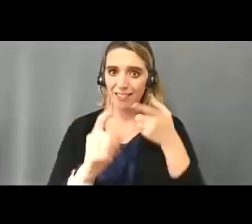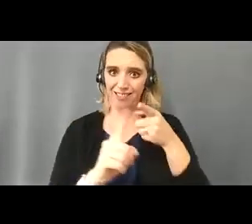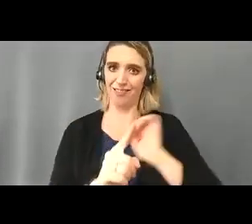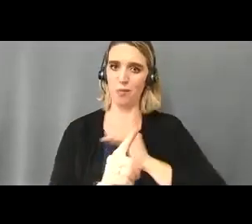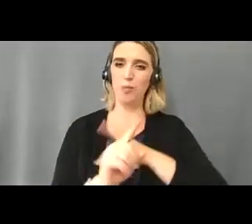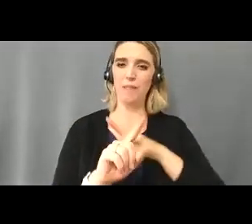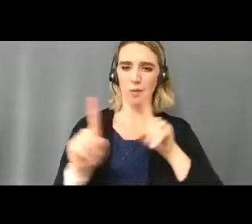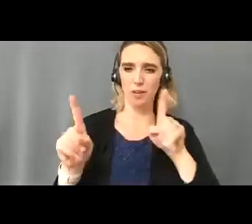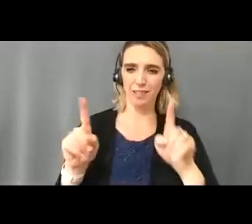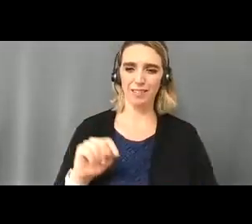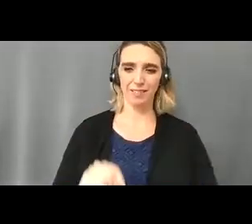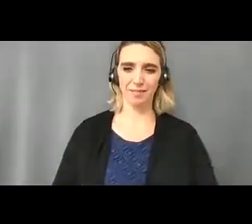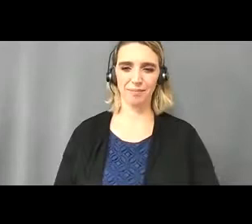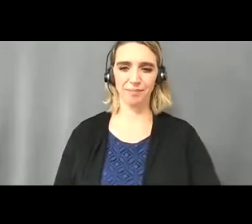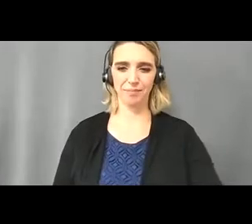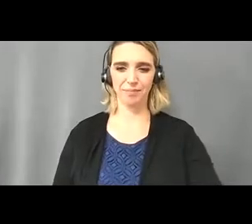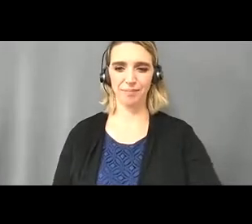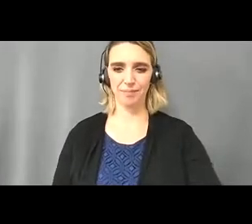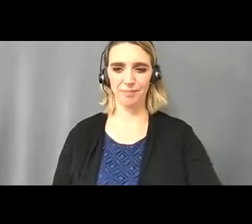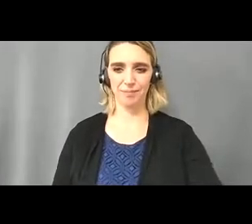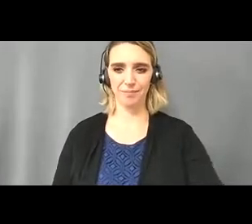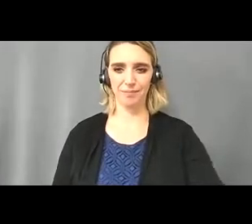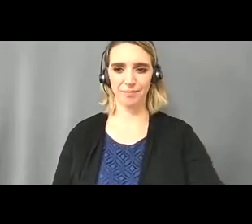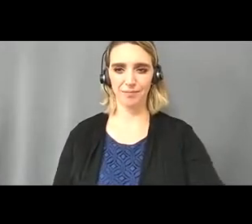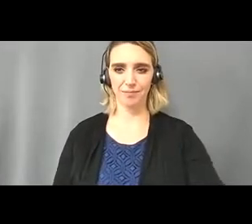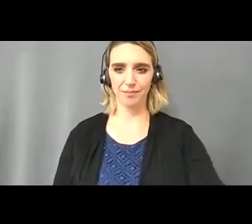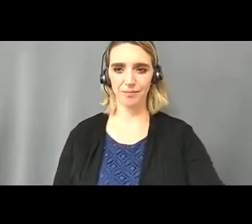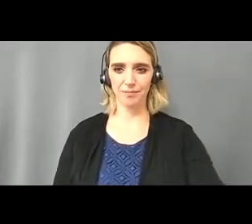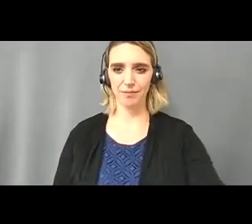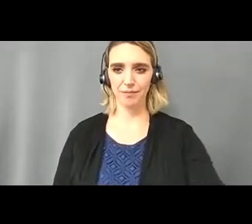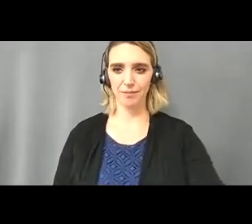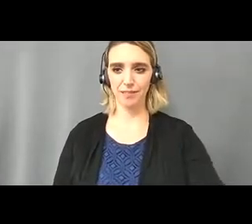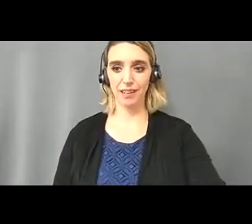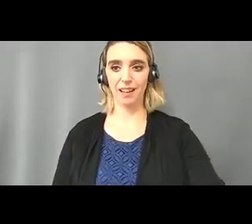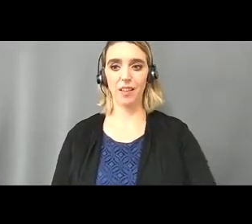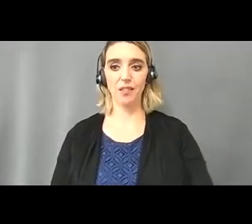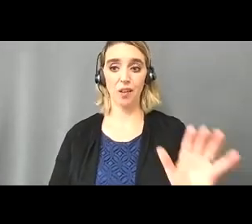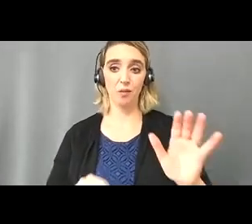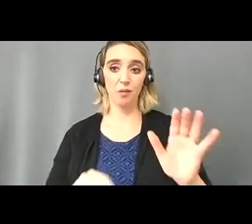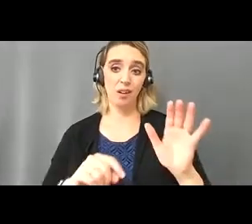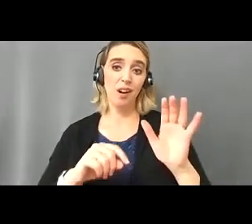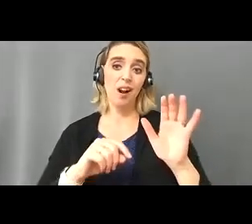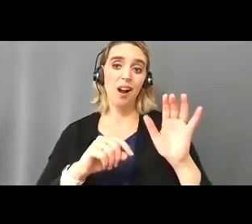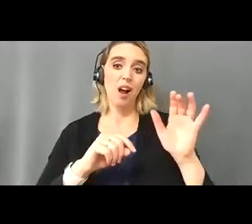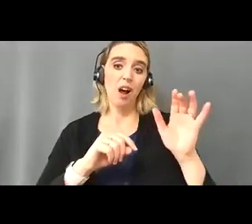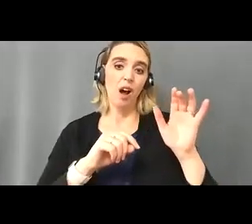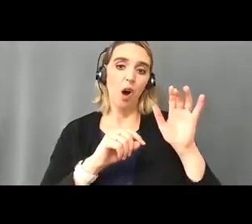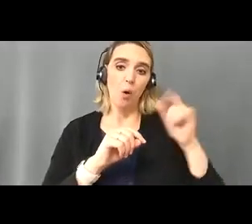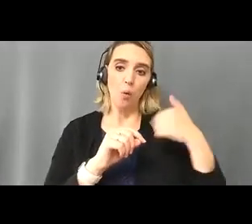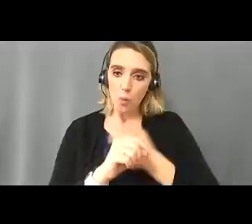You know, there's the saying in the Peer Support Specialist Movement, "Nothing about us without us." All of our programs